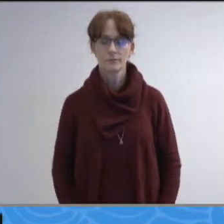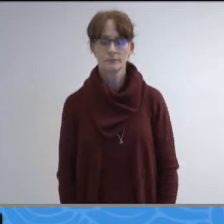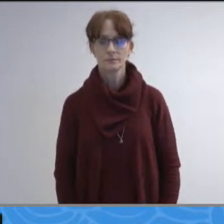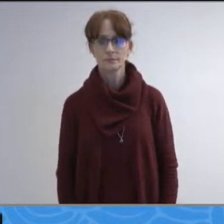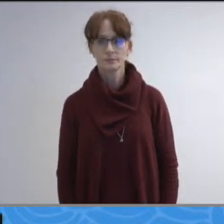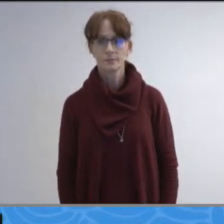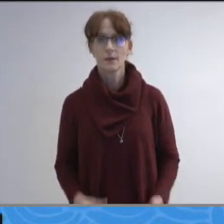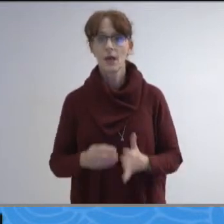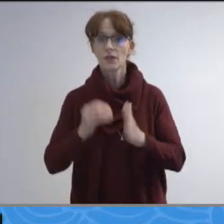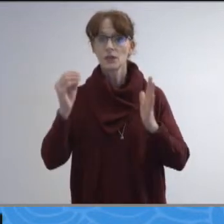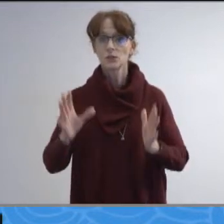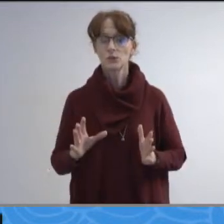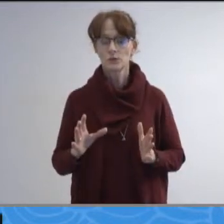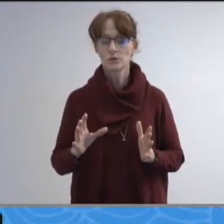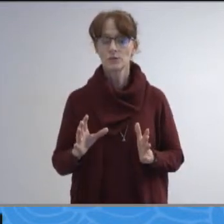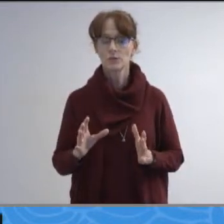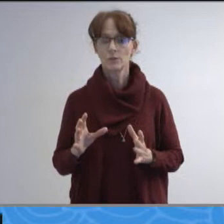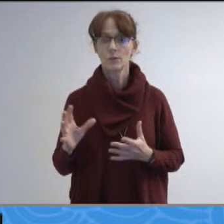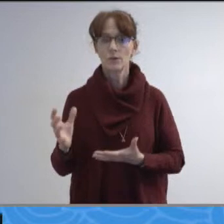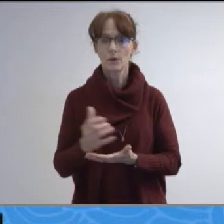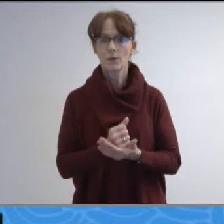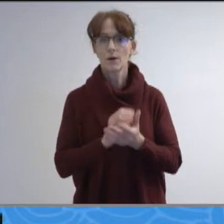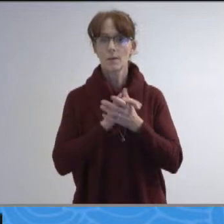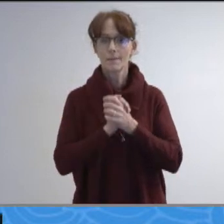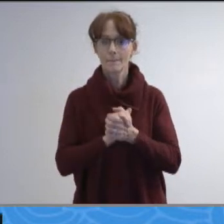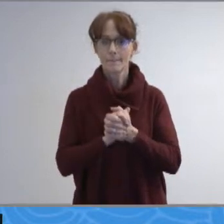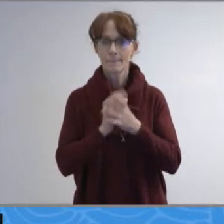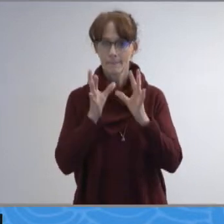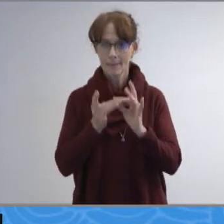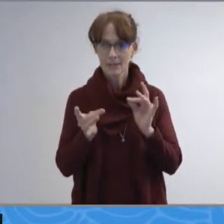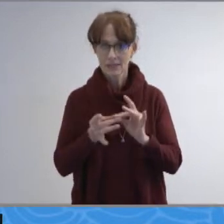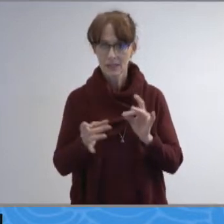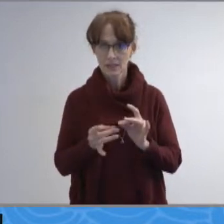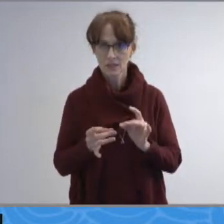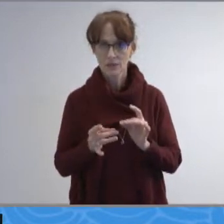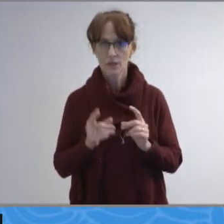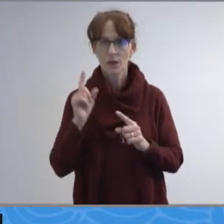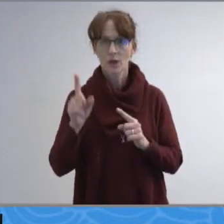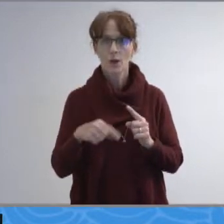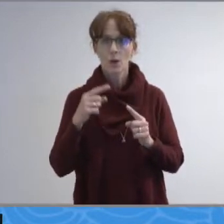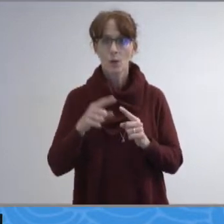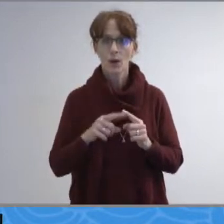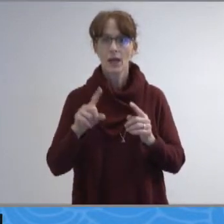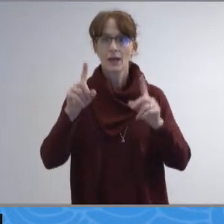Your student will receive a congratulatory message once the test is completed.